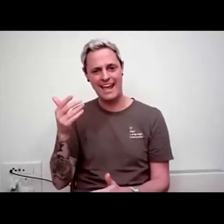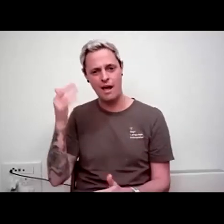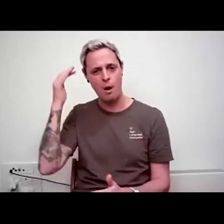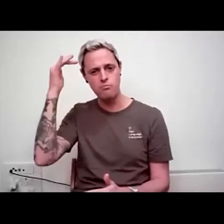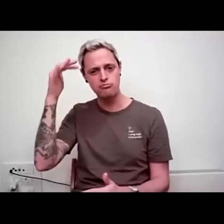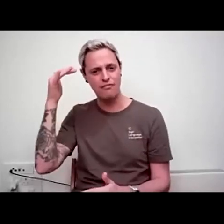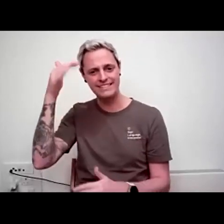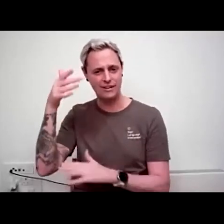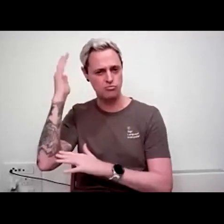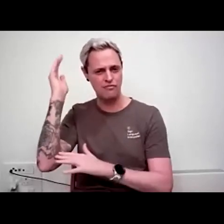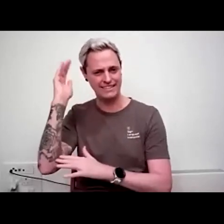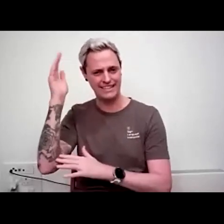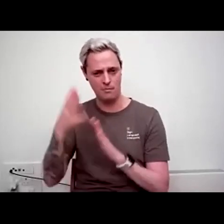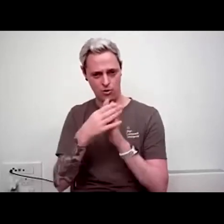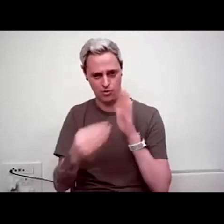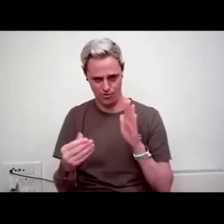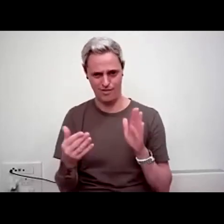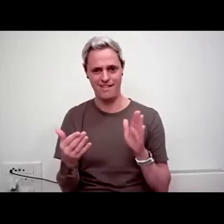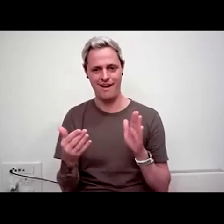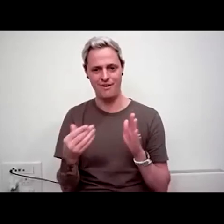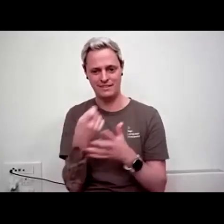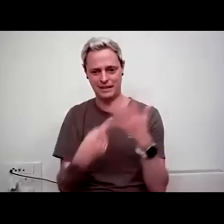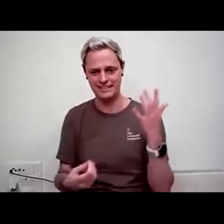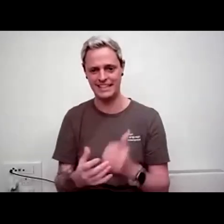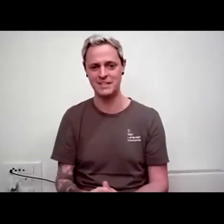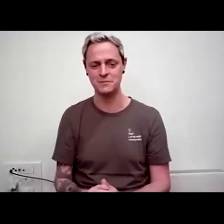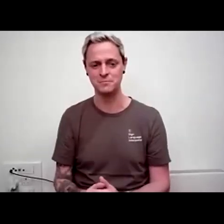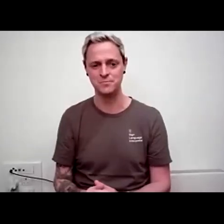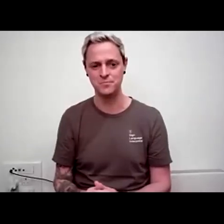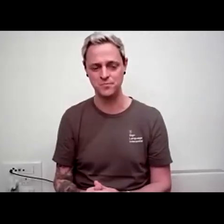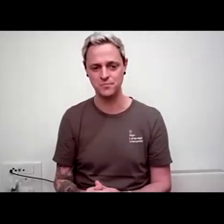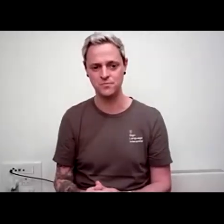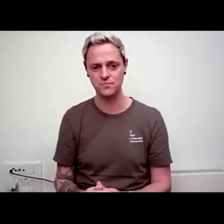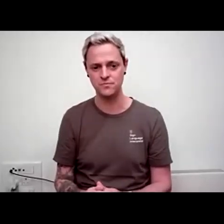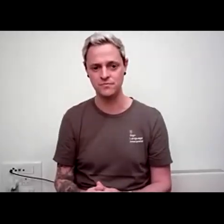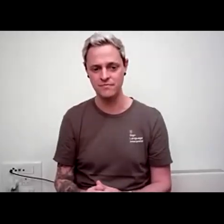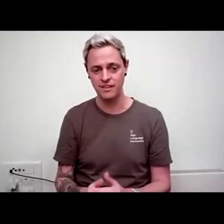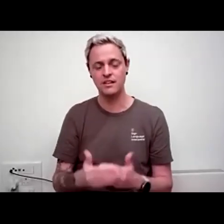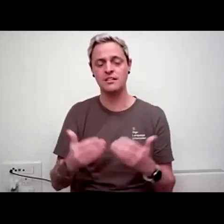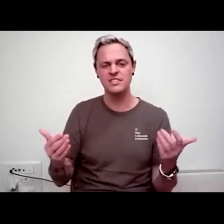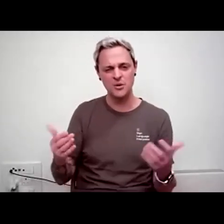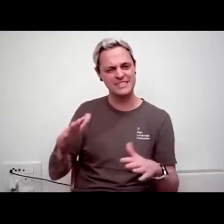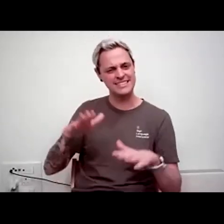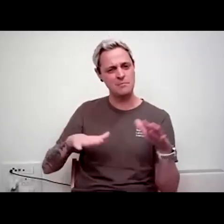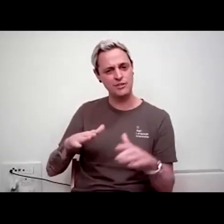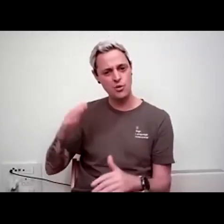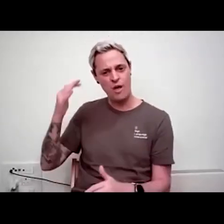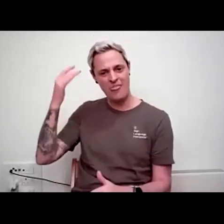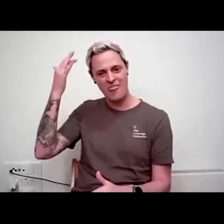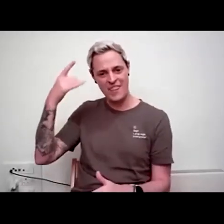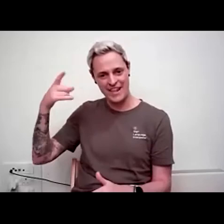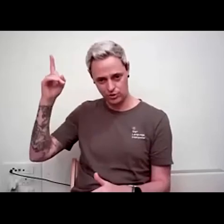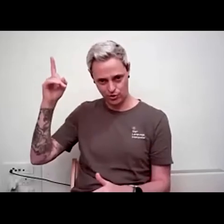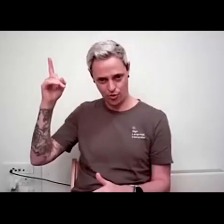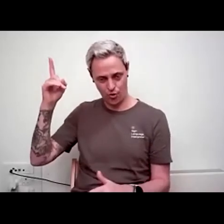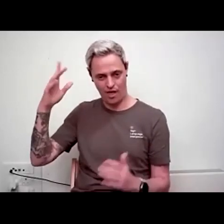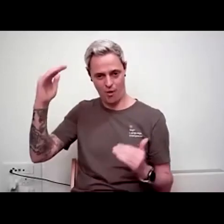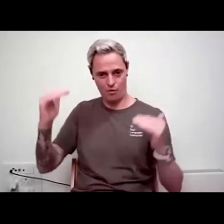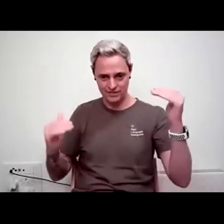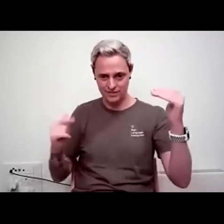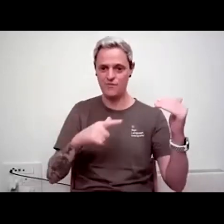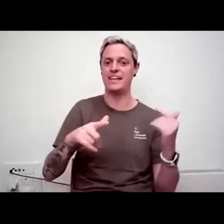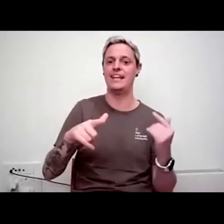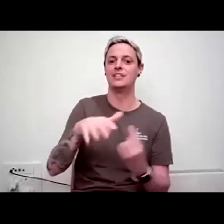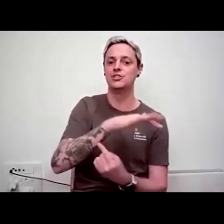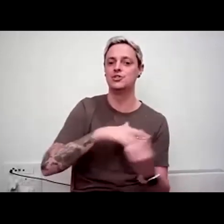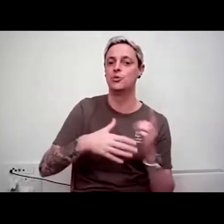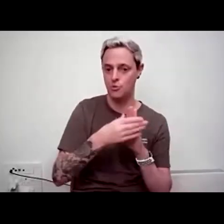The prophetic model seems to me to be the theological equivalent of the social model of disability.